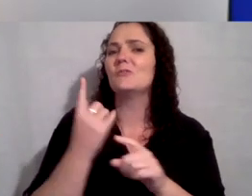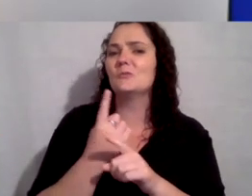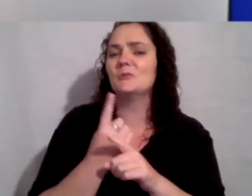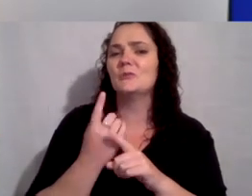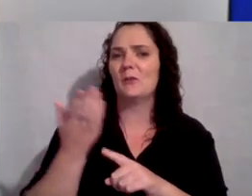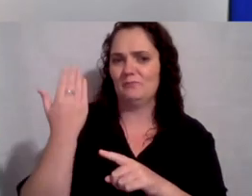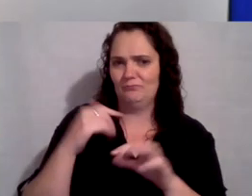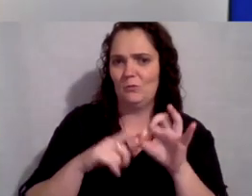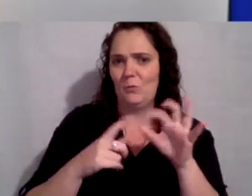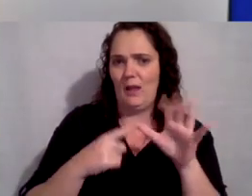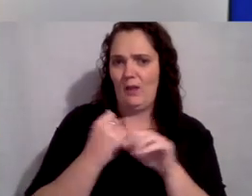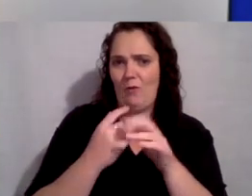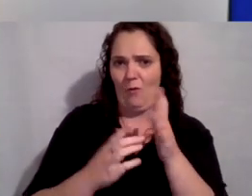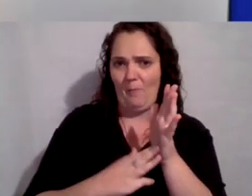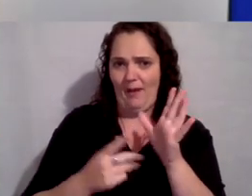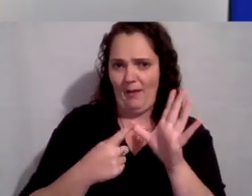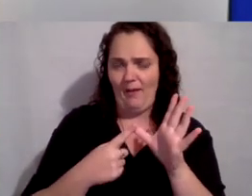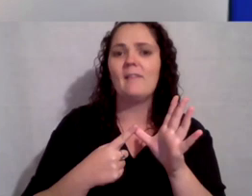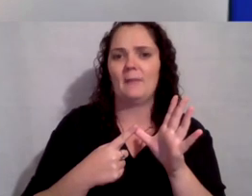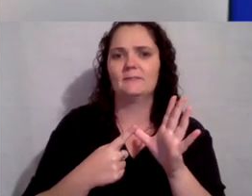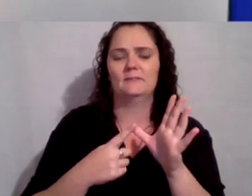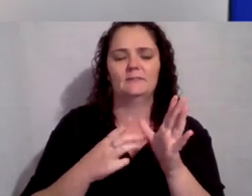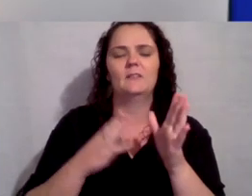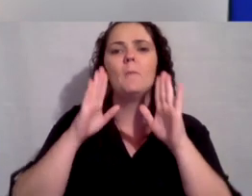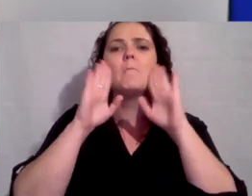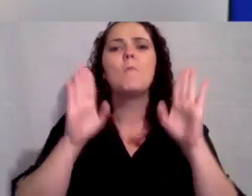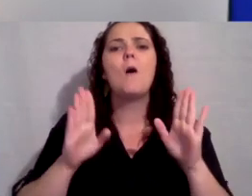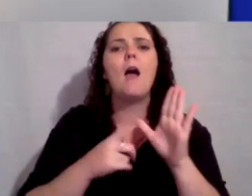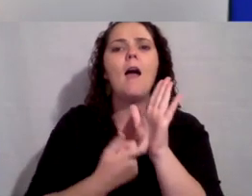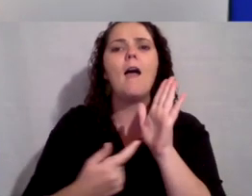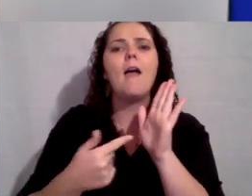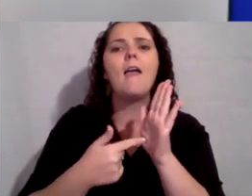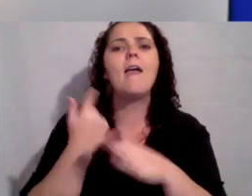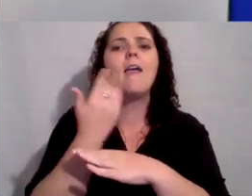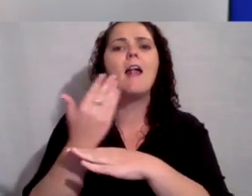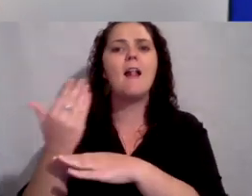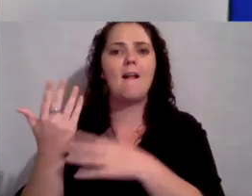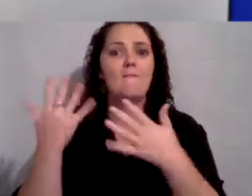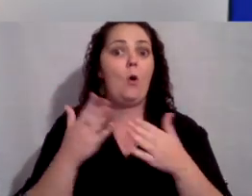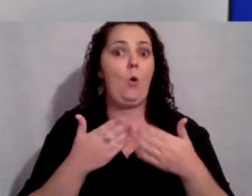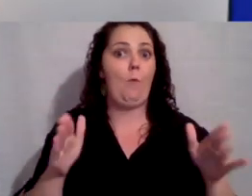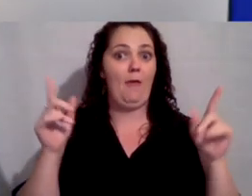Queensland Art Gallery and the Gallery of Modern Art are open now and you can go visit. As we've been working through this series in June and